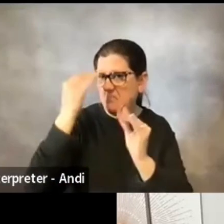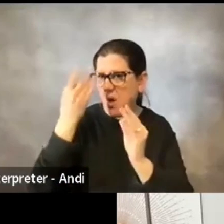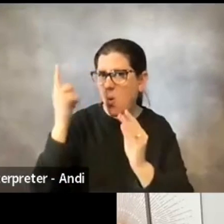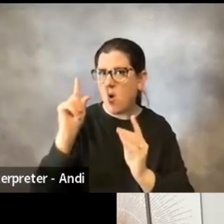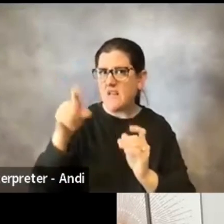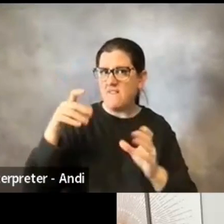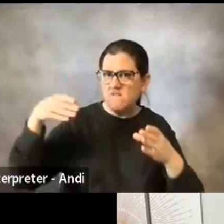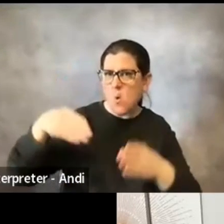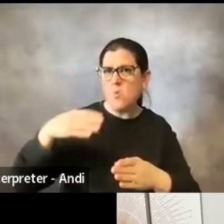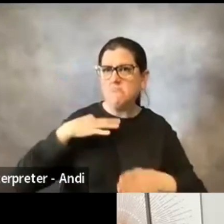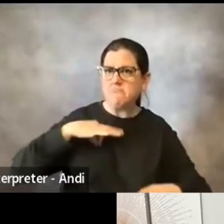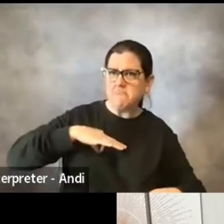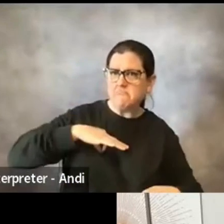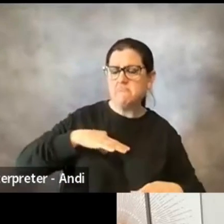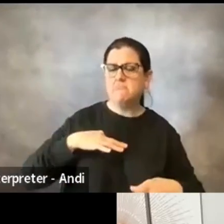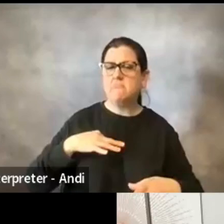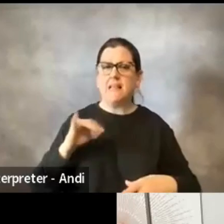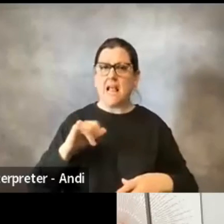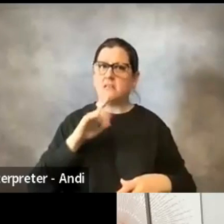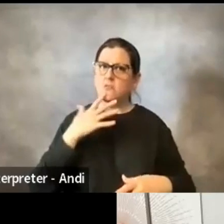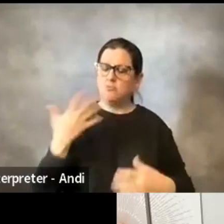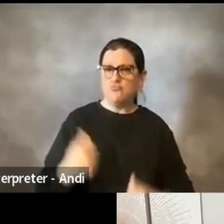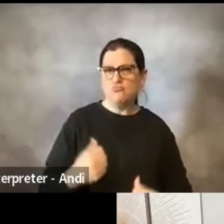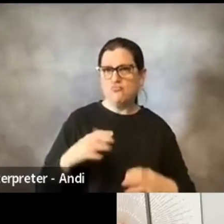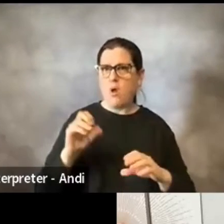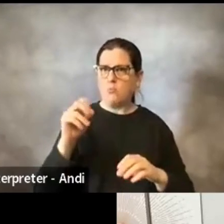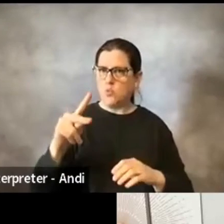beneficial. So that's a real opportunity. I think that will come in up in short order. So